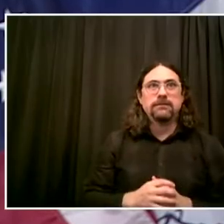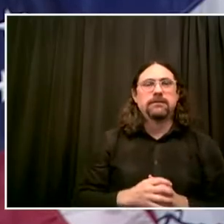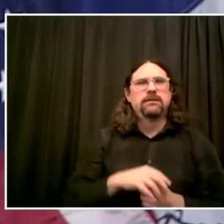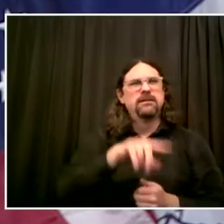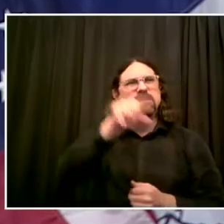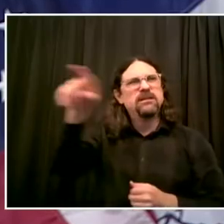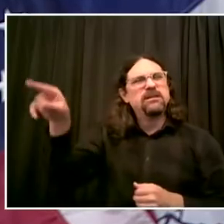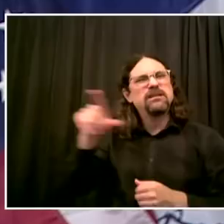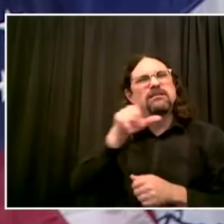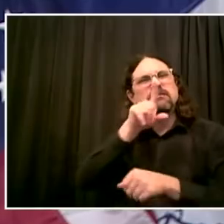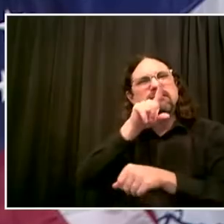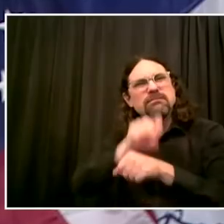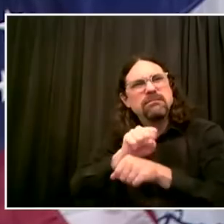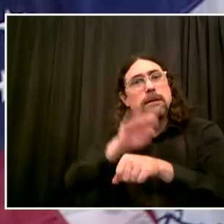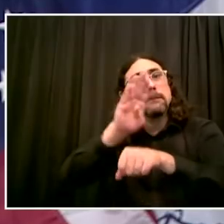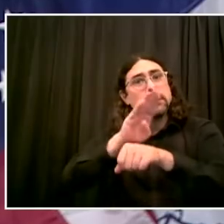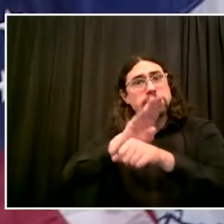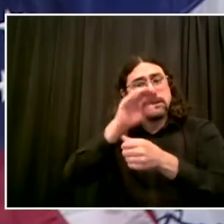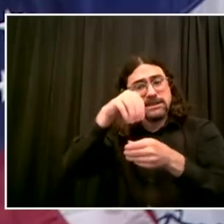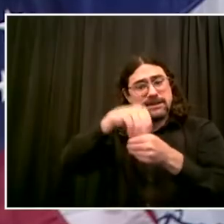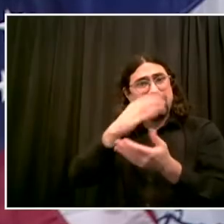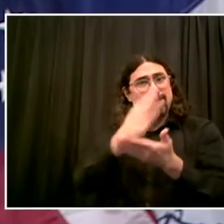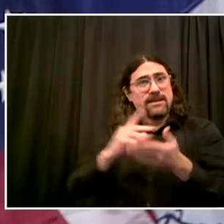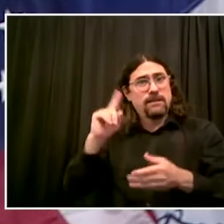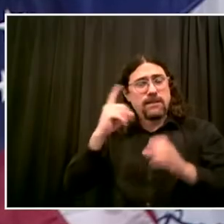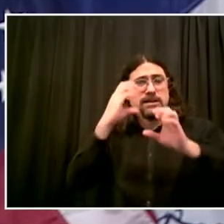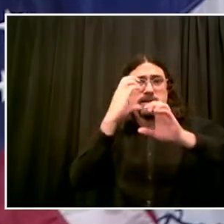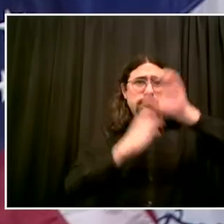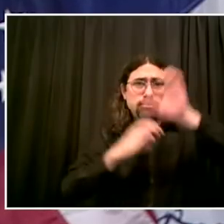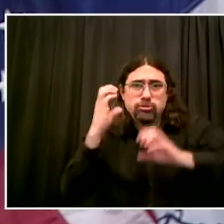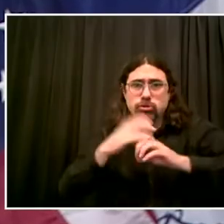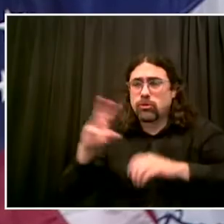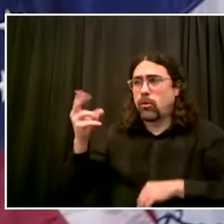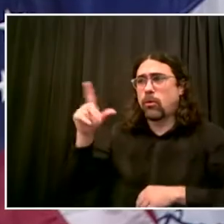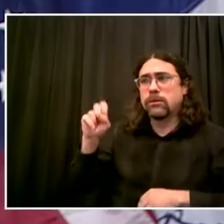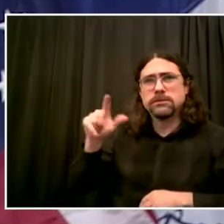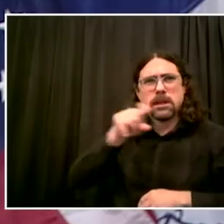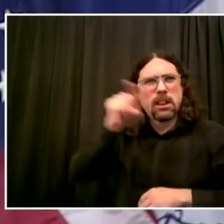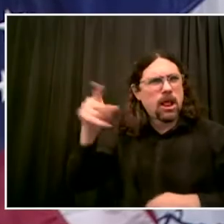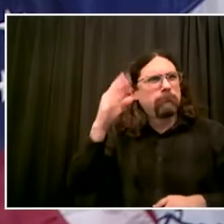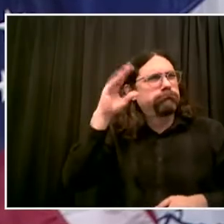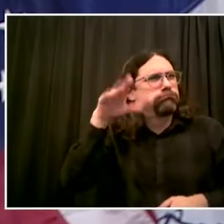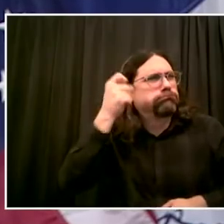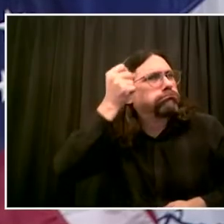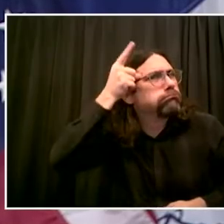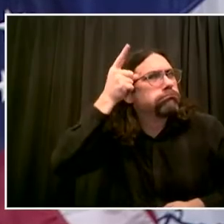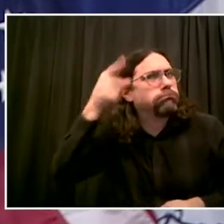COMING AND IT RDYEA FOR IT. WE ARE NOT GOING